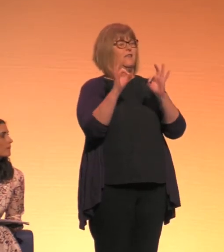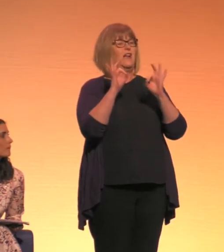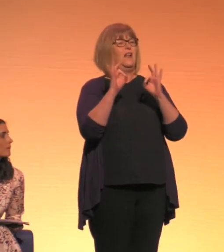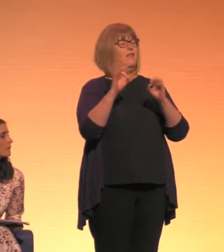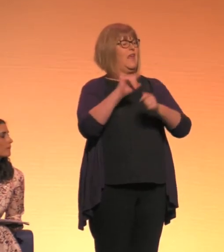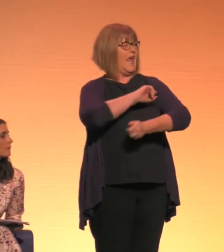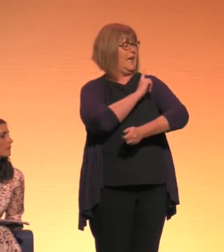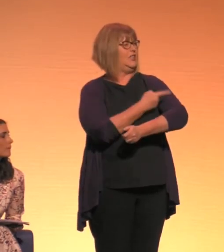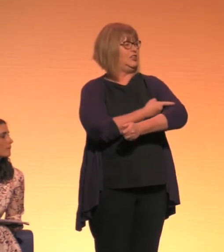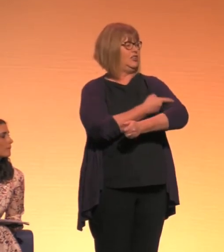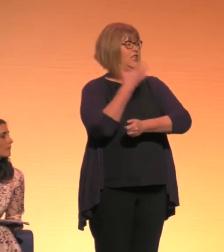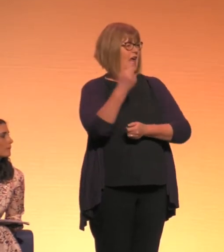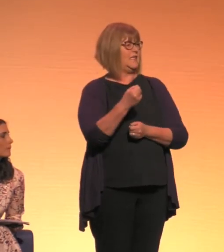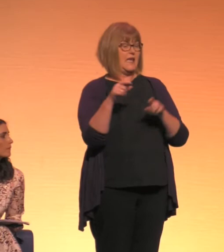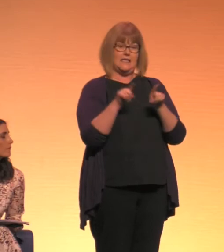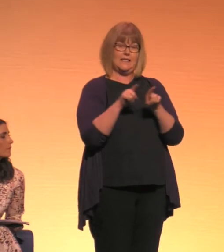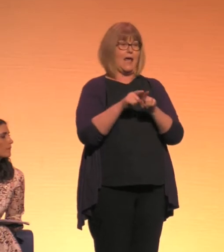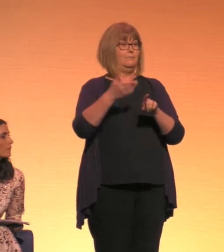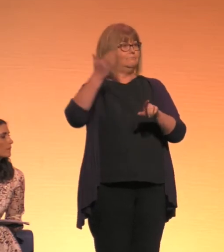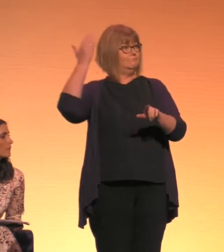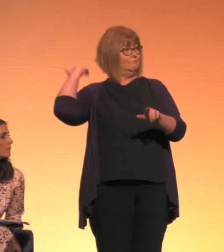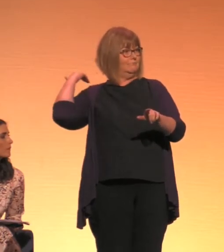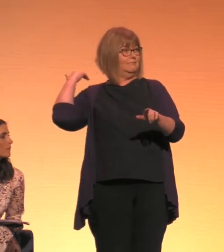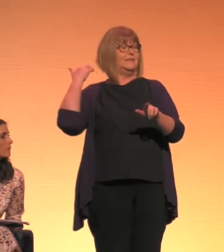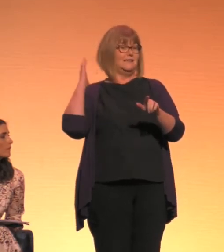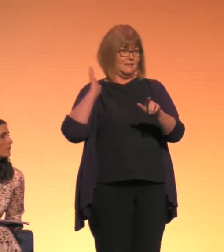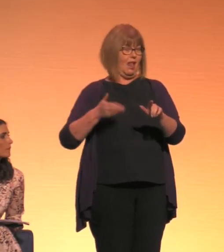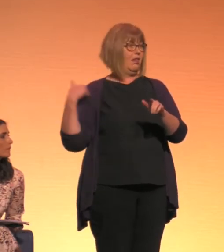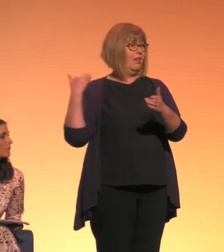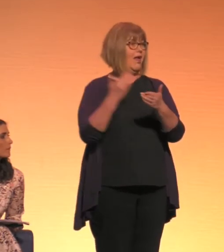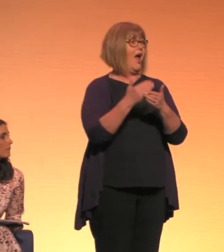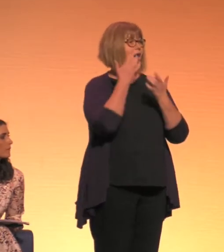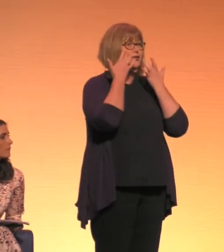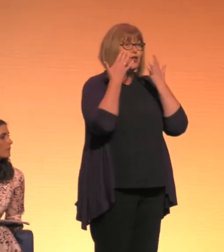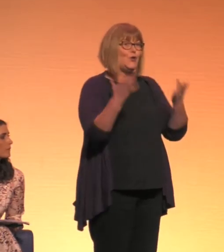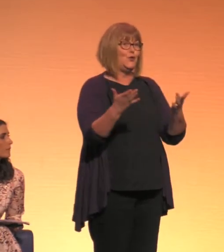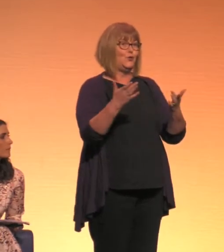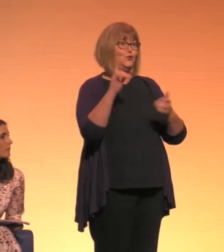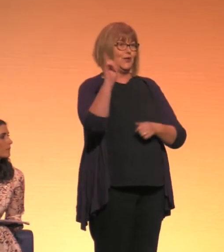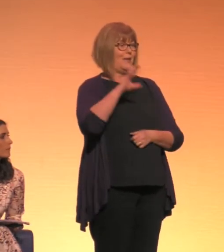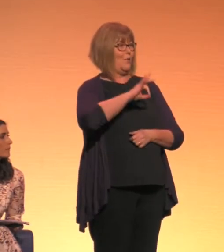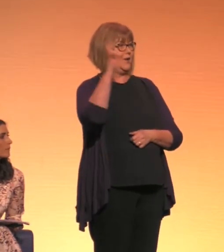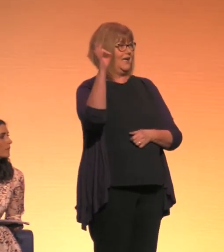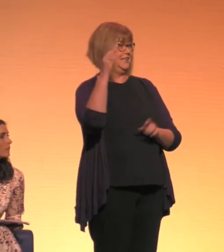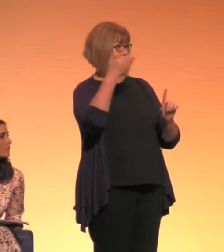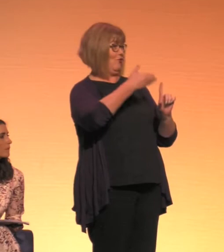that she had then when she was DG, and she still brings to the role. She's here, and I showed this to her this morning, and she recognized it immediately.